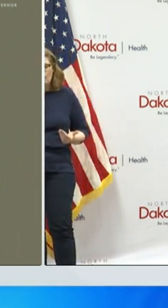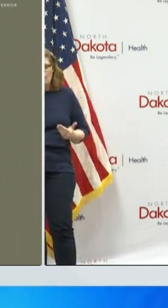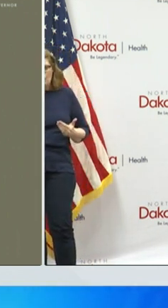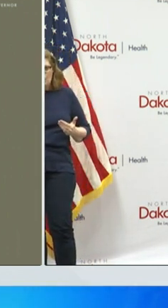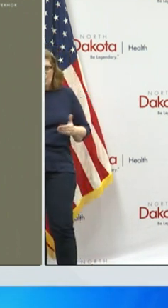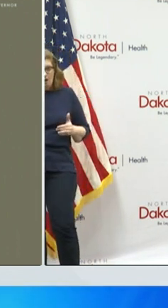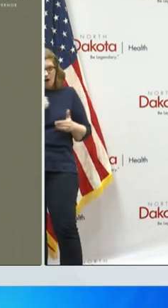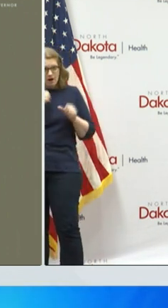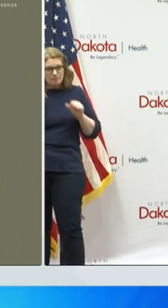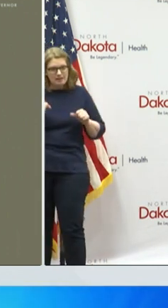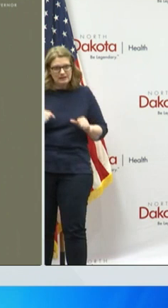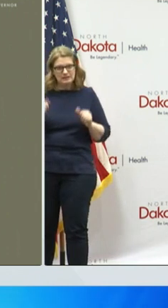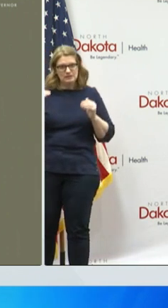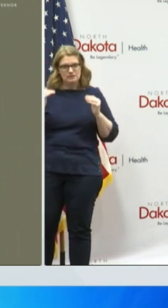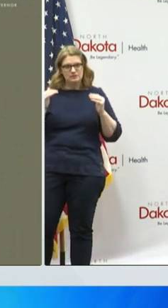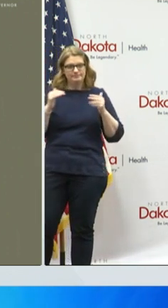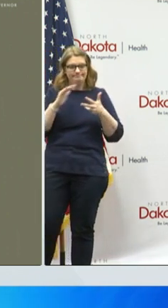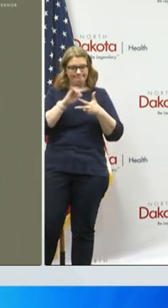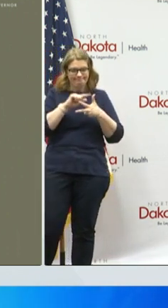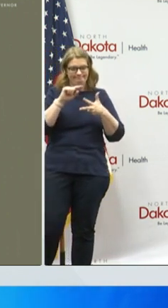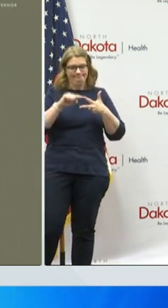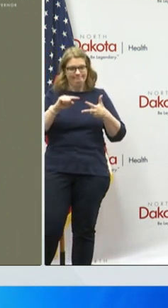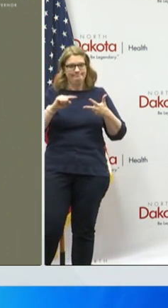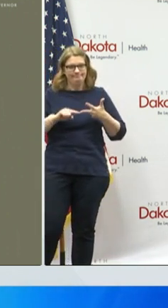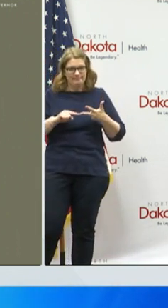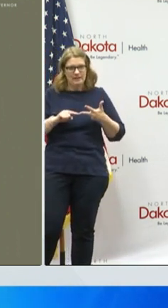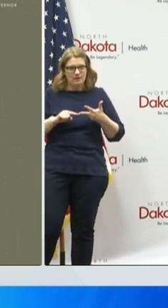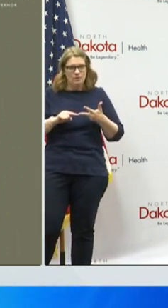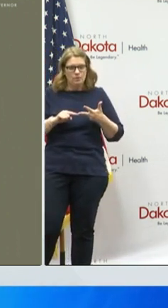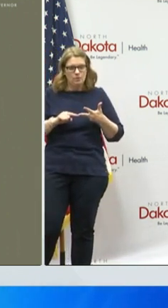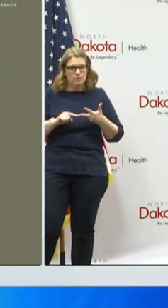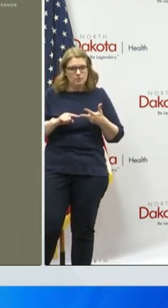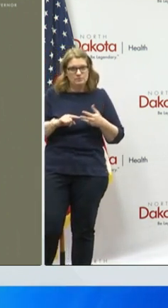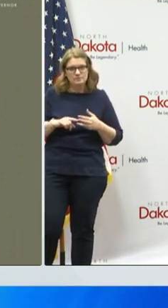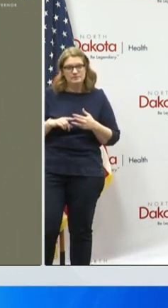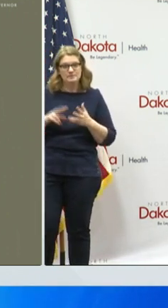CONTACT TRACING EFFORTS IN THE STATE AND LOCAL PROVIDERS BECAUSE OF THE CAPABILITY WE'RE